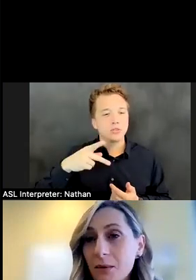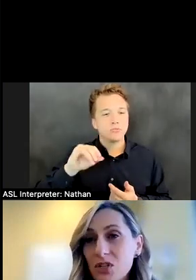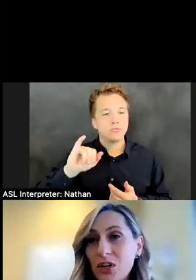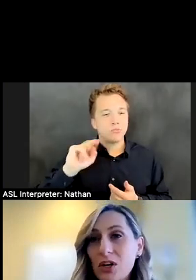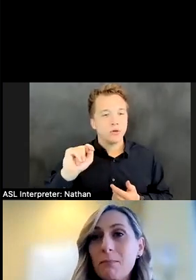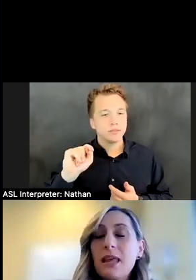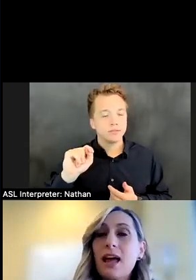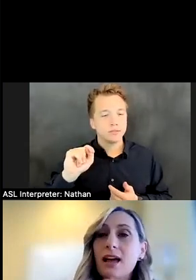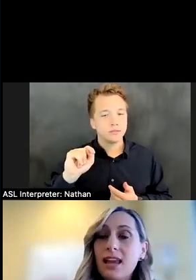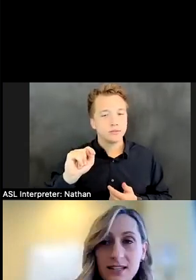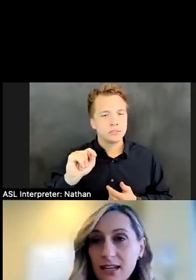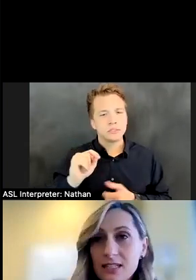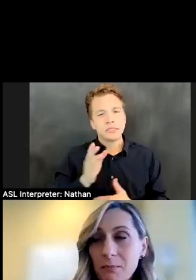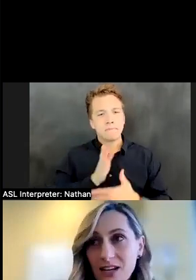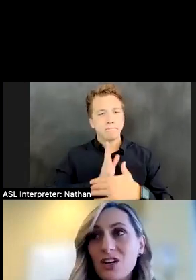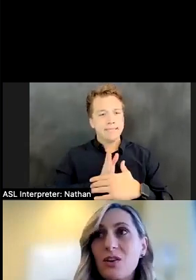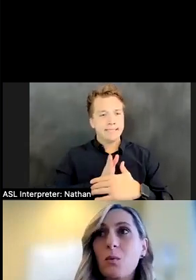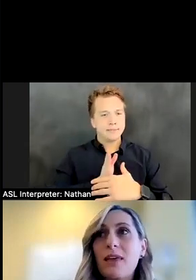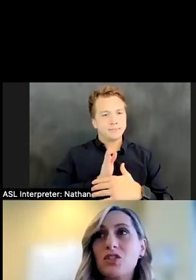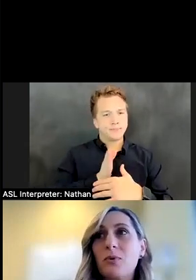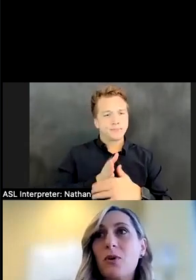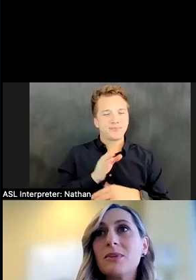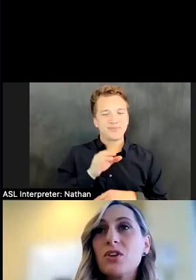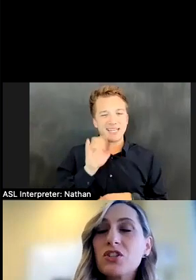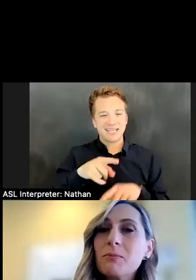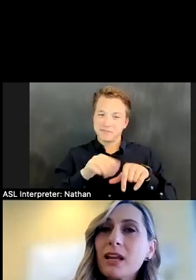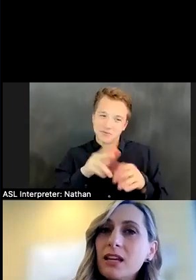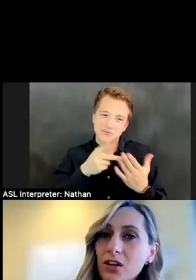Medium-term, again, going to depend on the way that your program is structured, but a